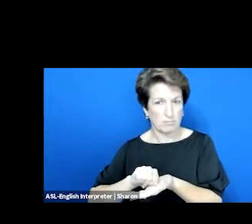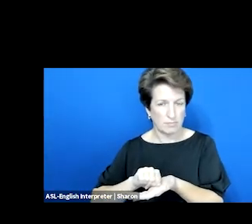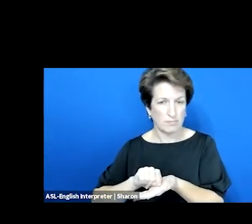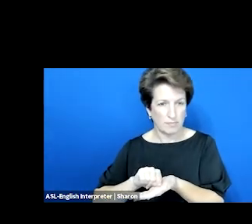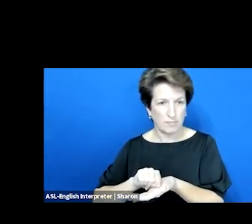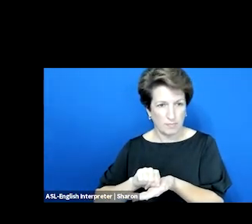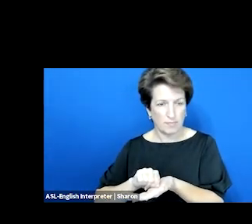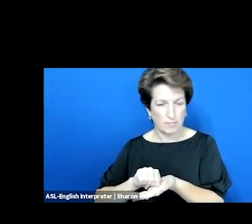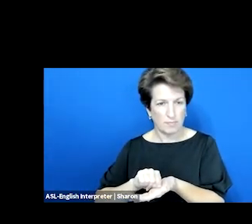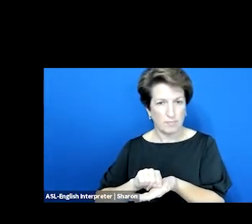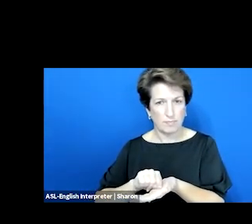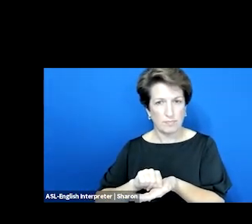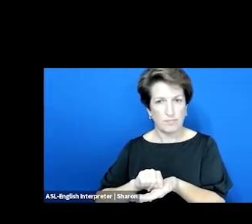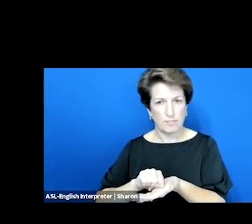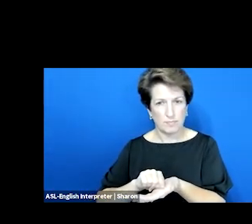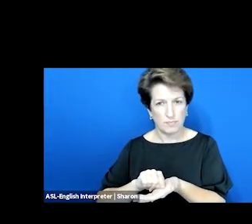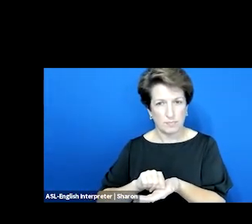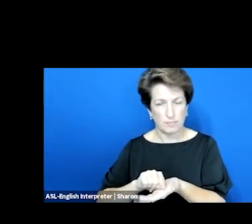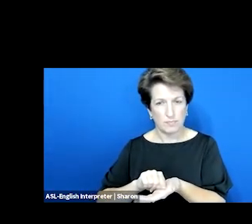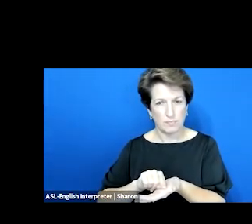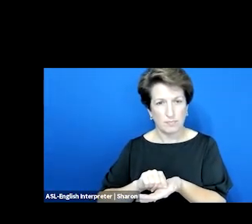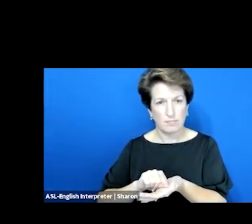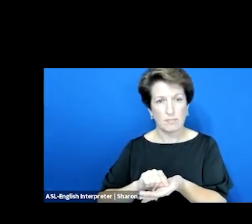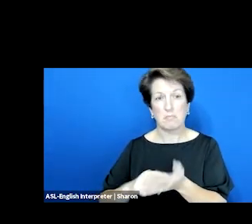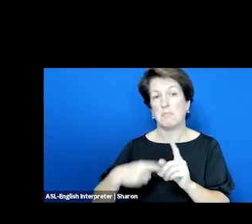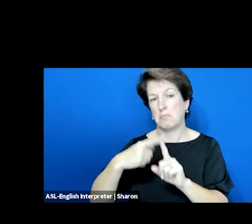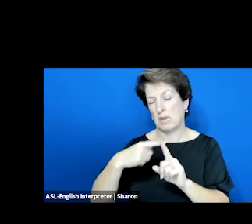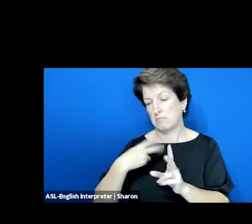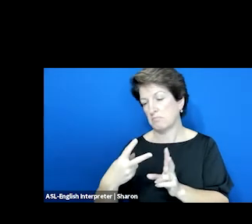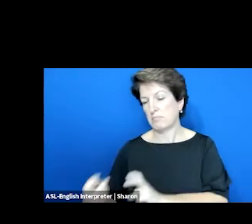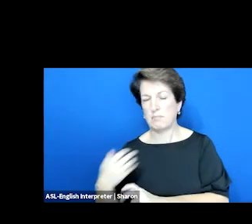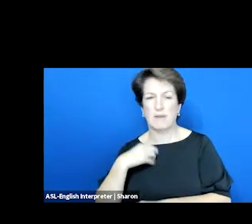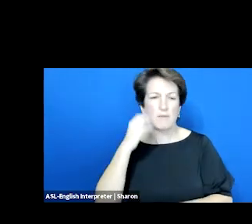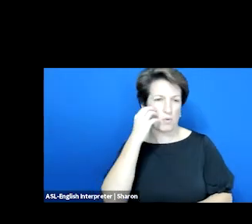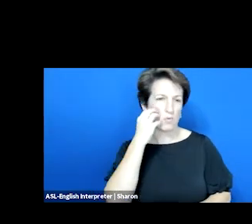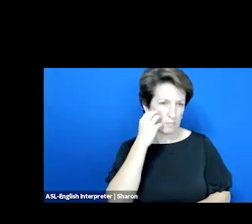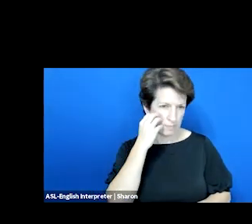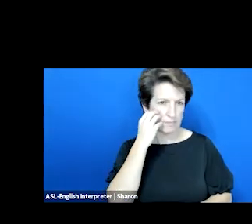to print a copy, or you can access